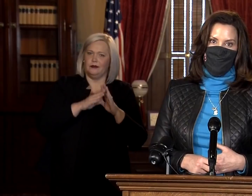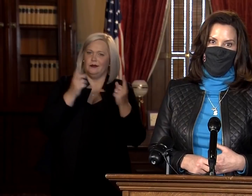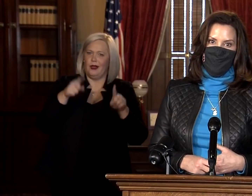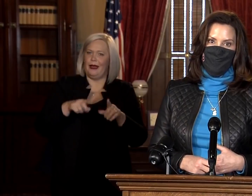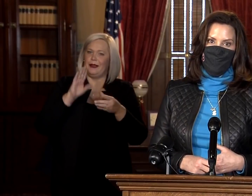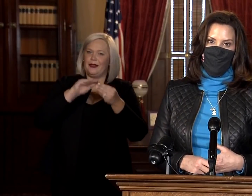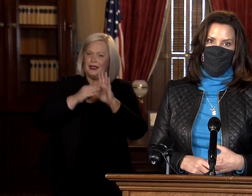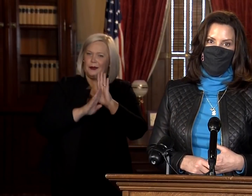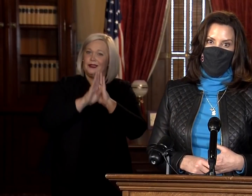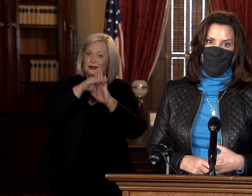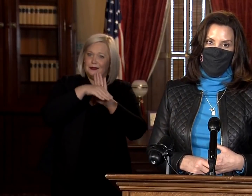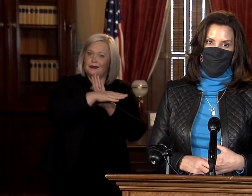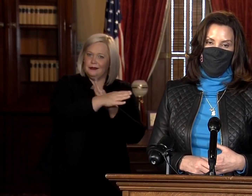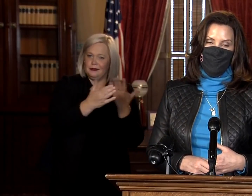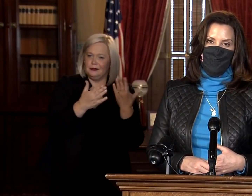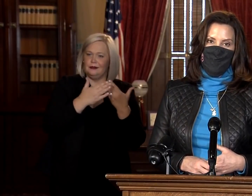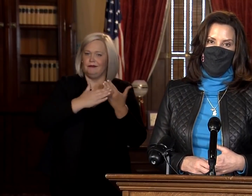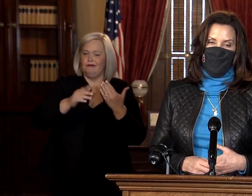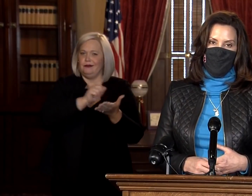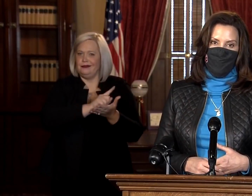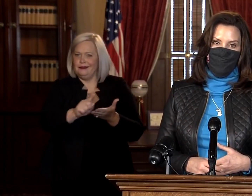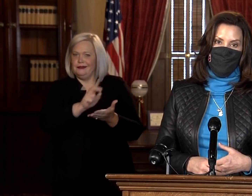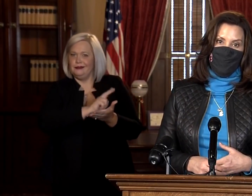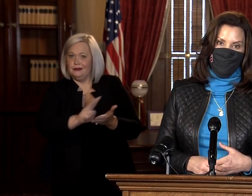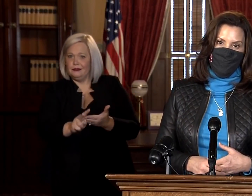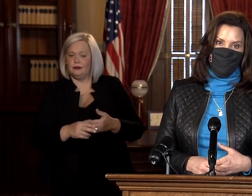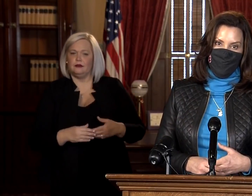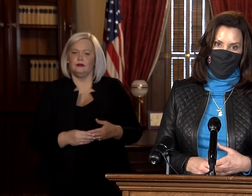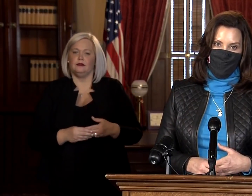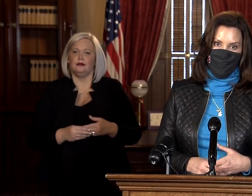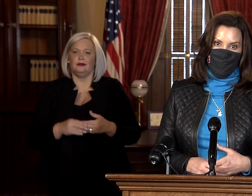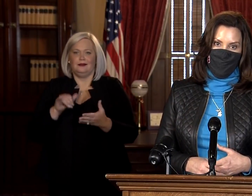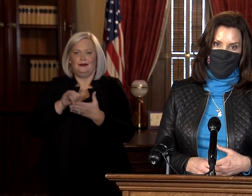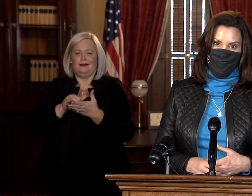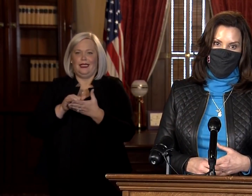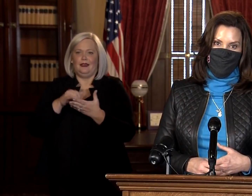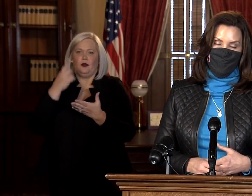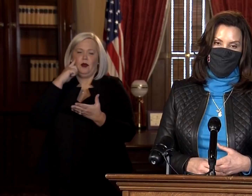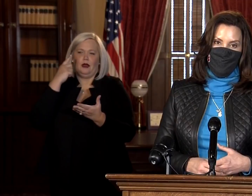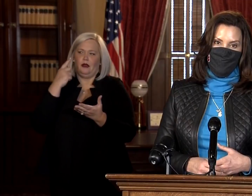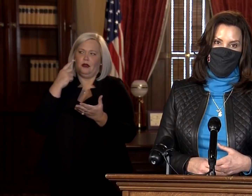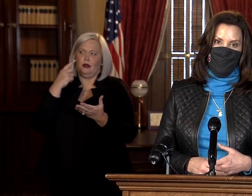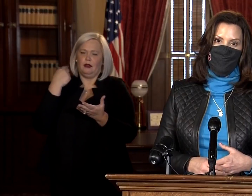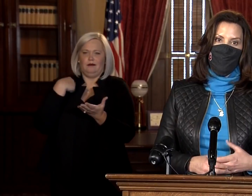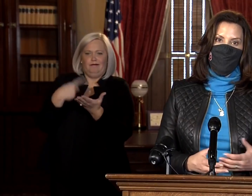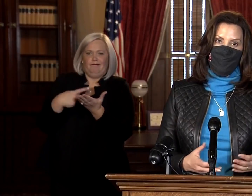anticipation of what we may see interns of the numbers seven interns of the numbers seven days, 10 days out from the days, 10 days out from the holidays. holidays. So these are all part of the So these are all part of the conversation that we’re having